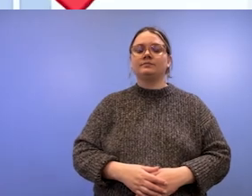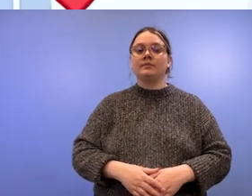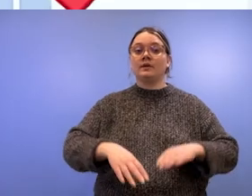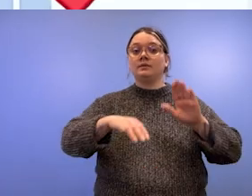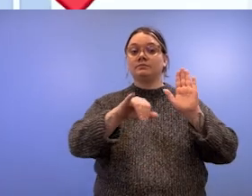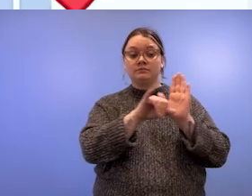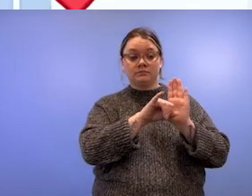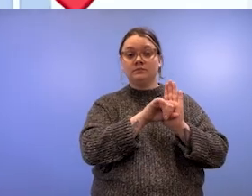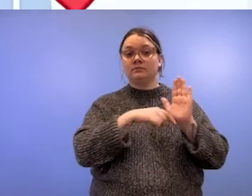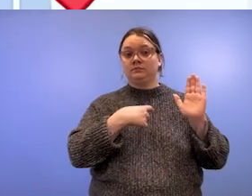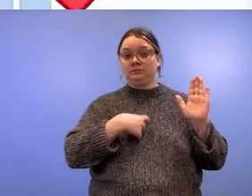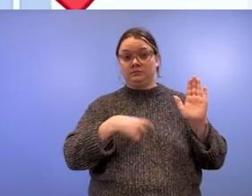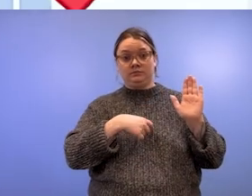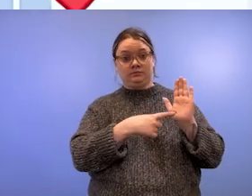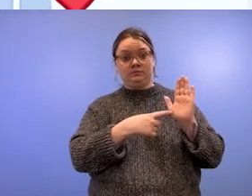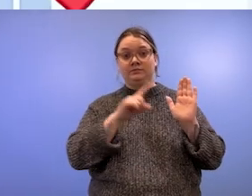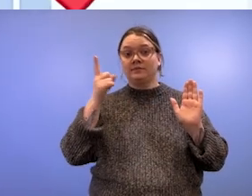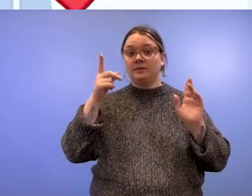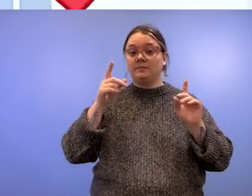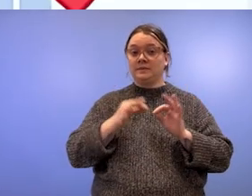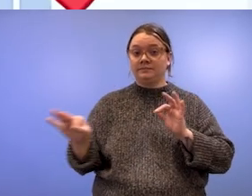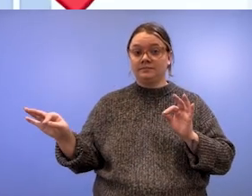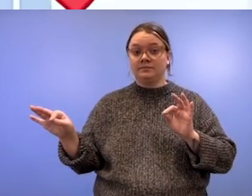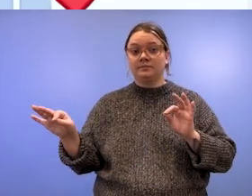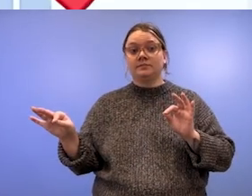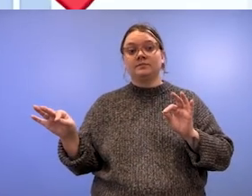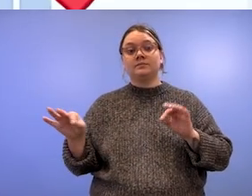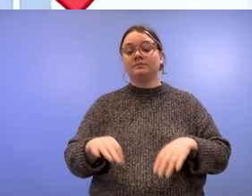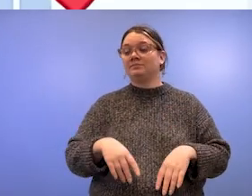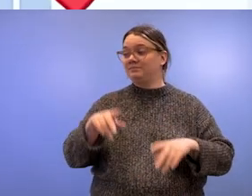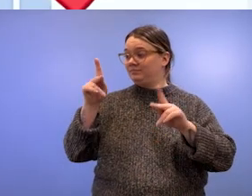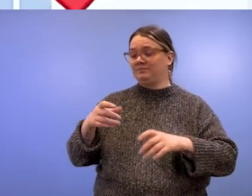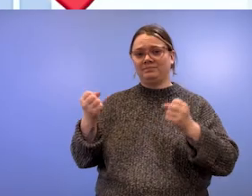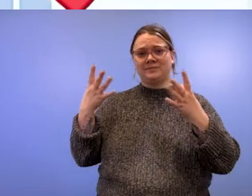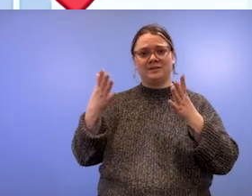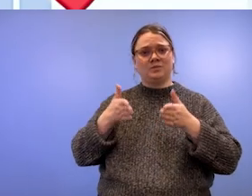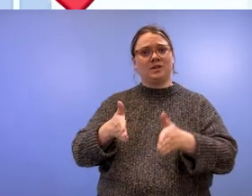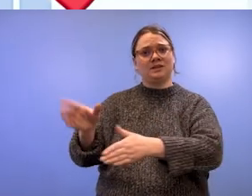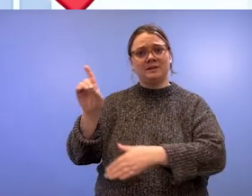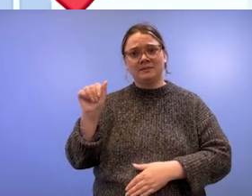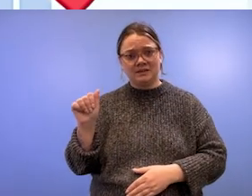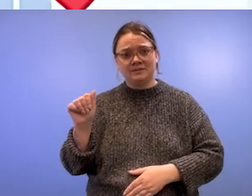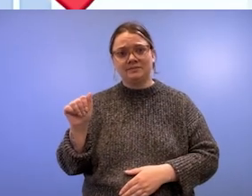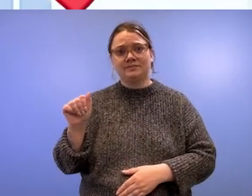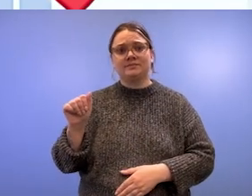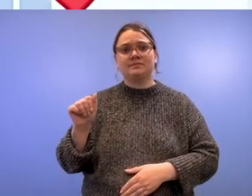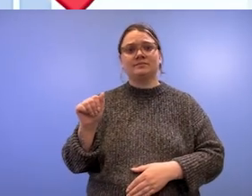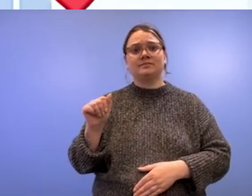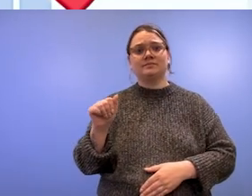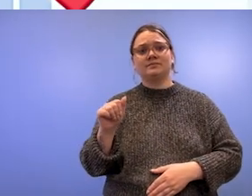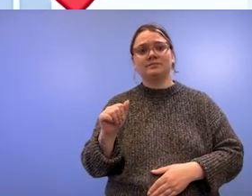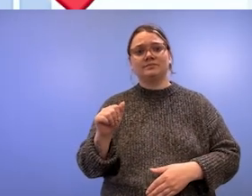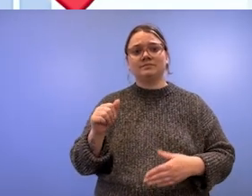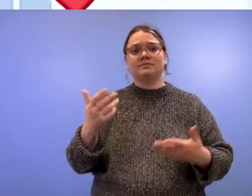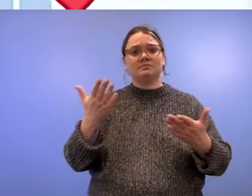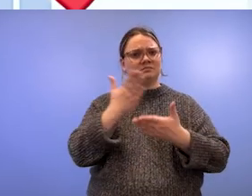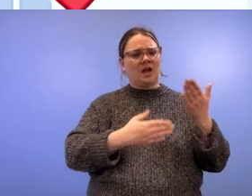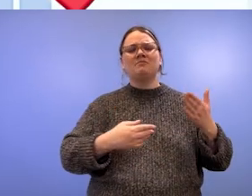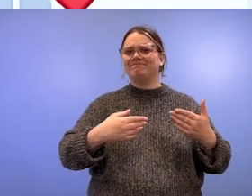language. So as people with disabilities identify in many ways. Some identify with their disability